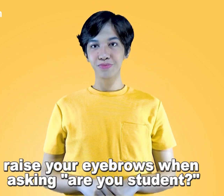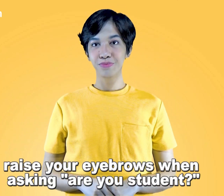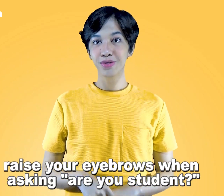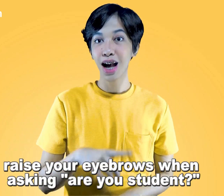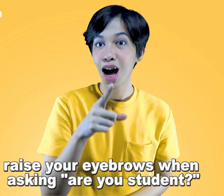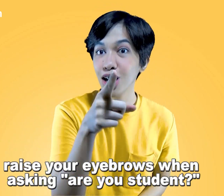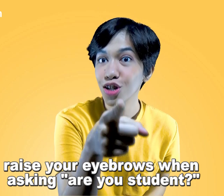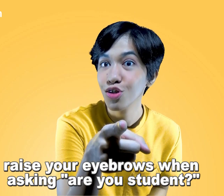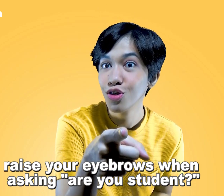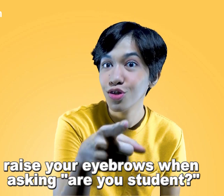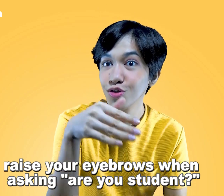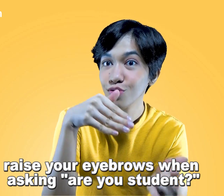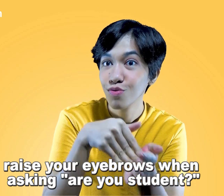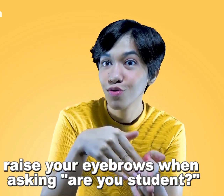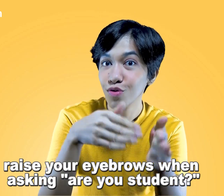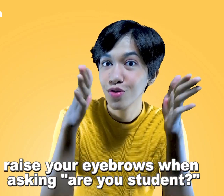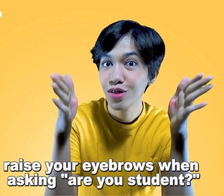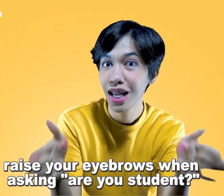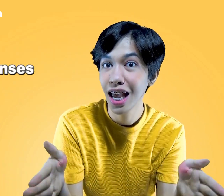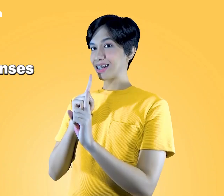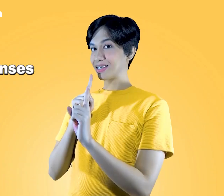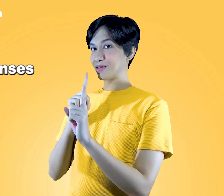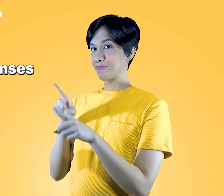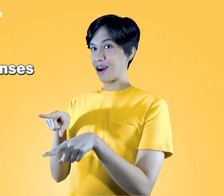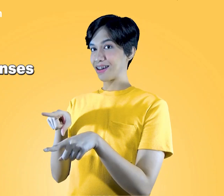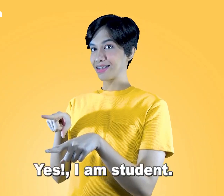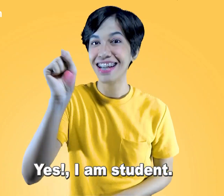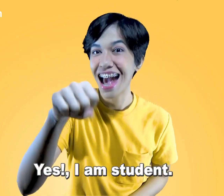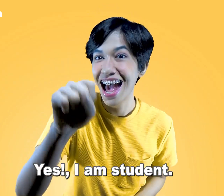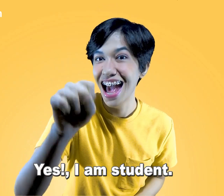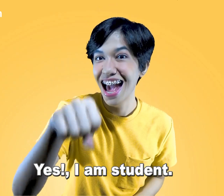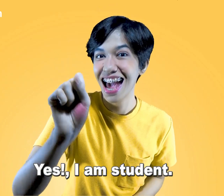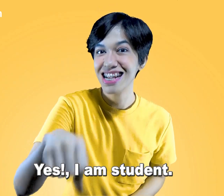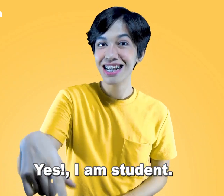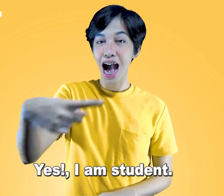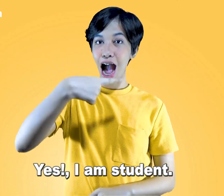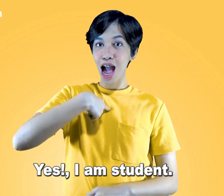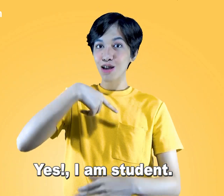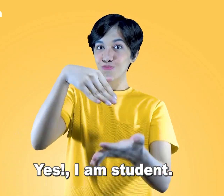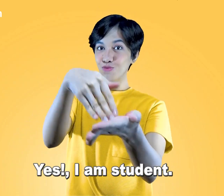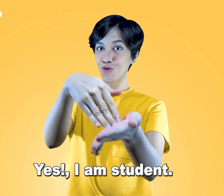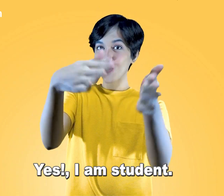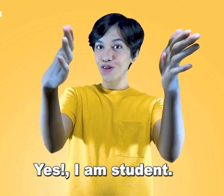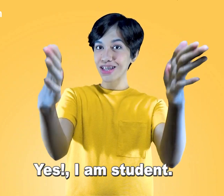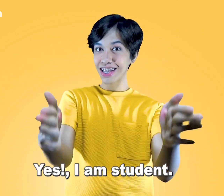raise your eyebrows when asking "are you student?" Responses Yes, I am student.